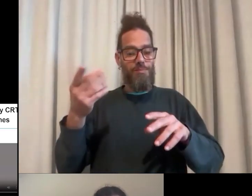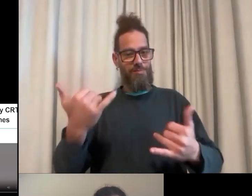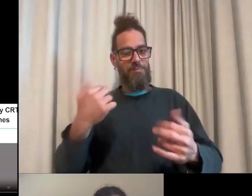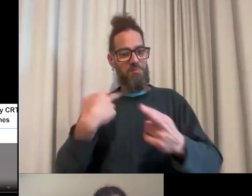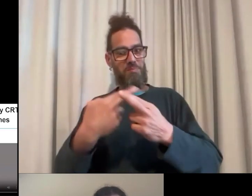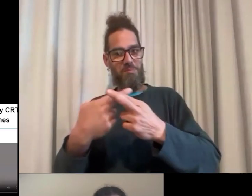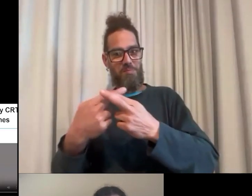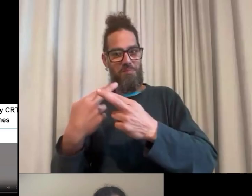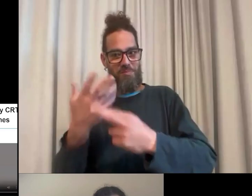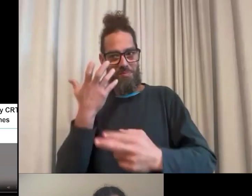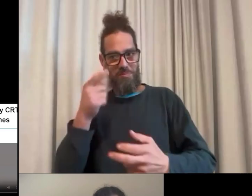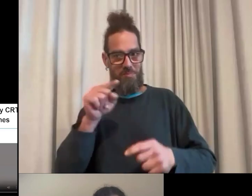Votes are still streaming in.